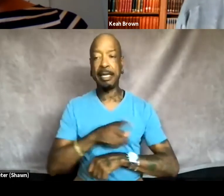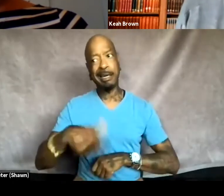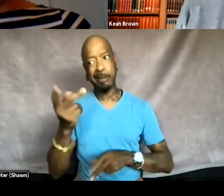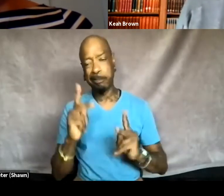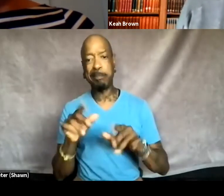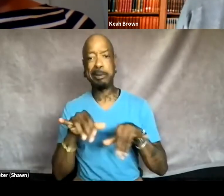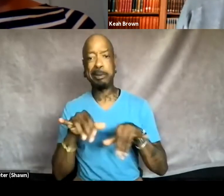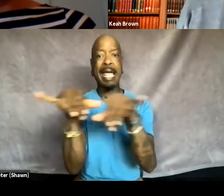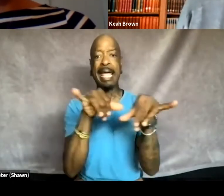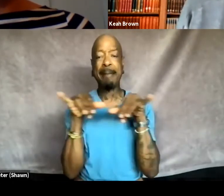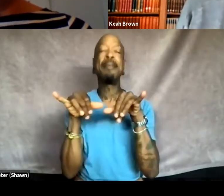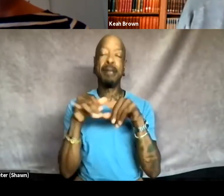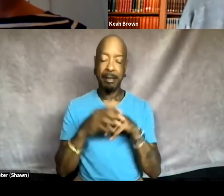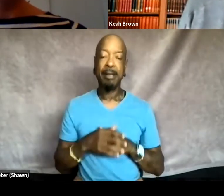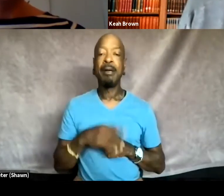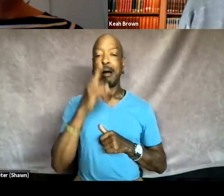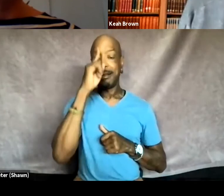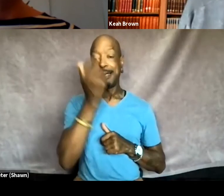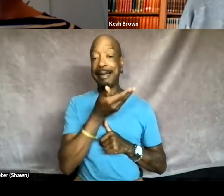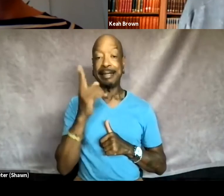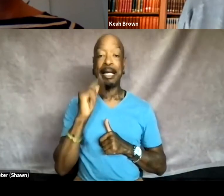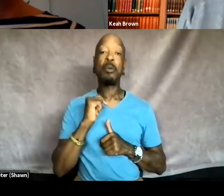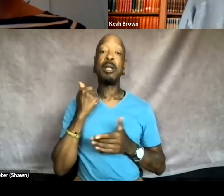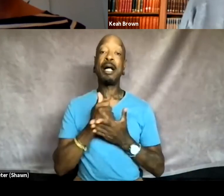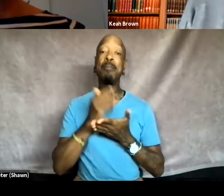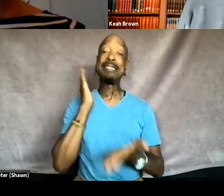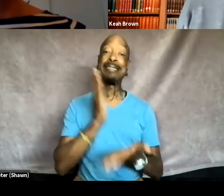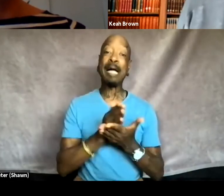Keah Brown: I think anything that will help stop the spread so I'm really looking forward